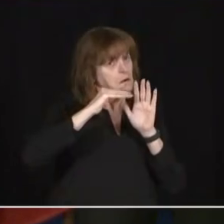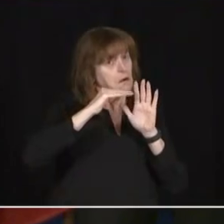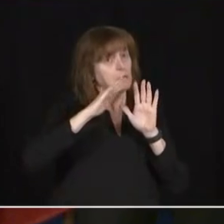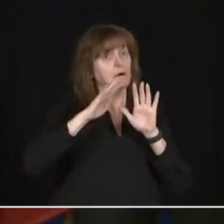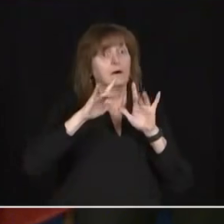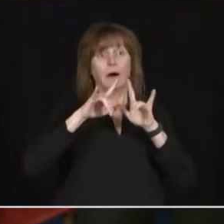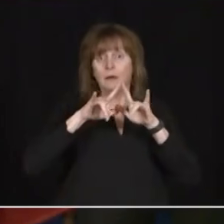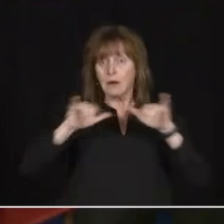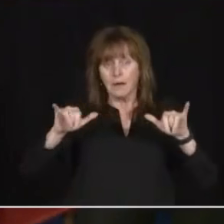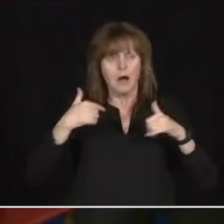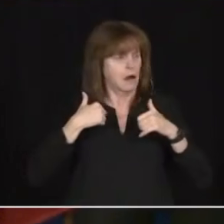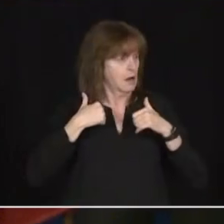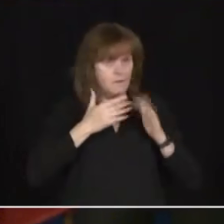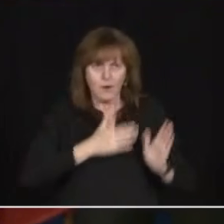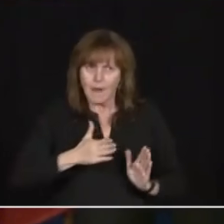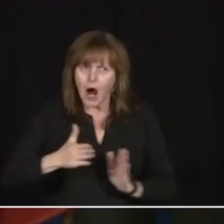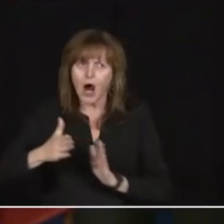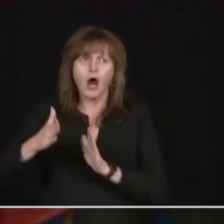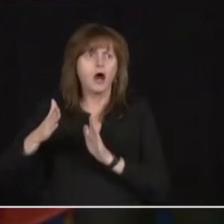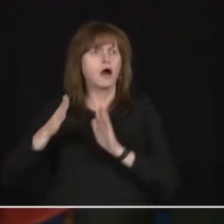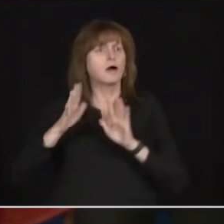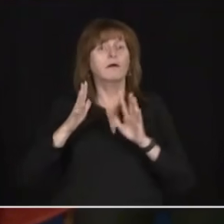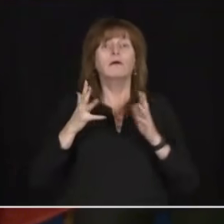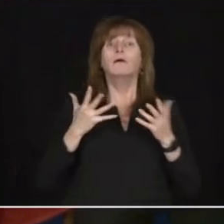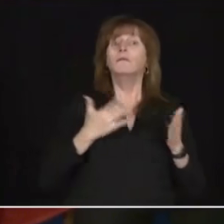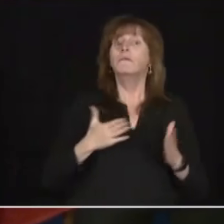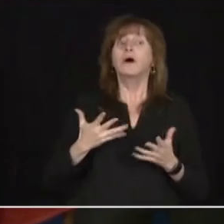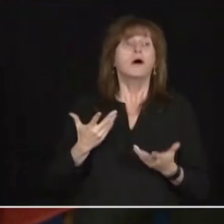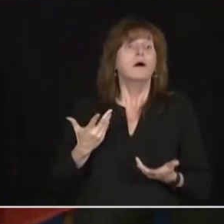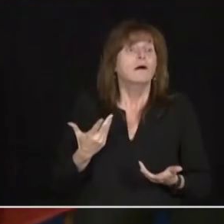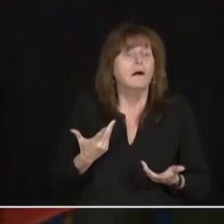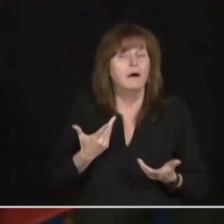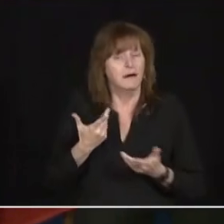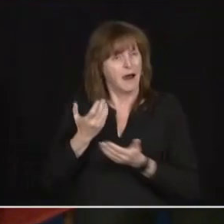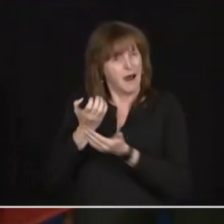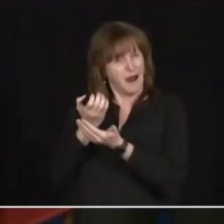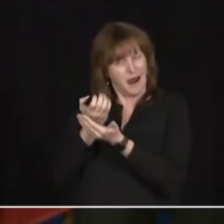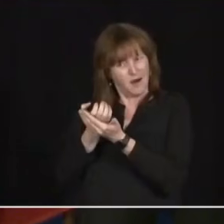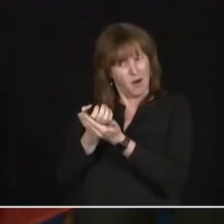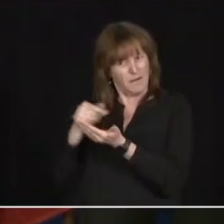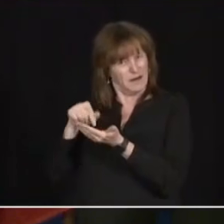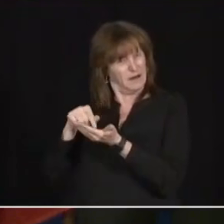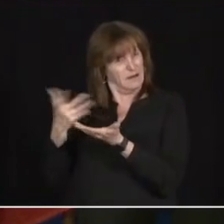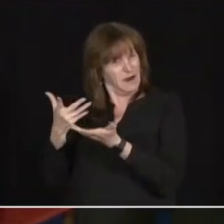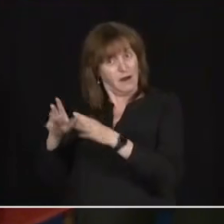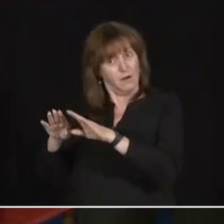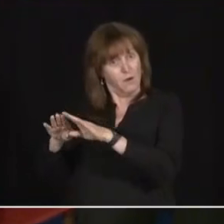get more and more of our economy working again, safely and cautiously.